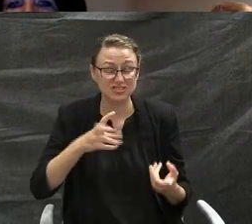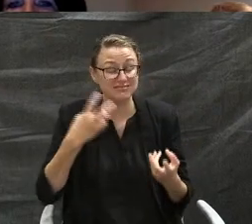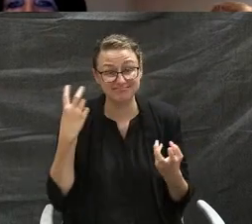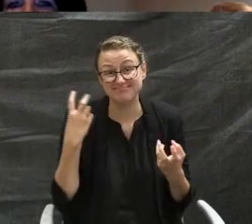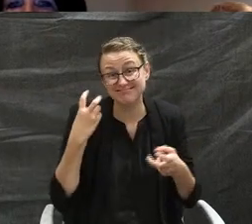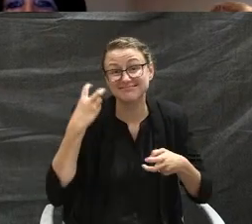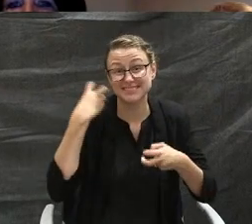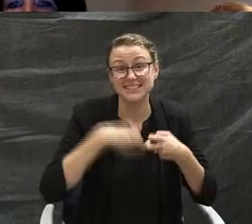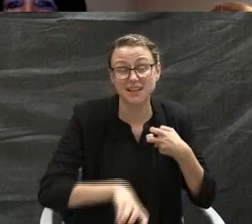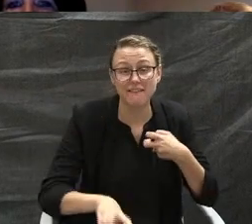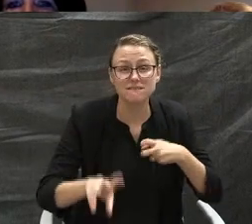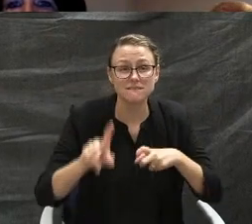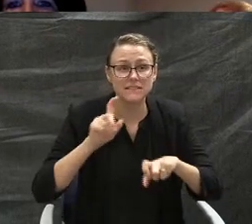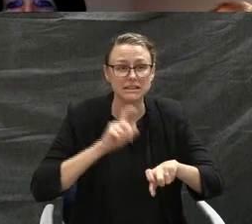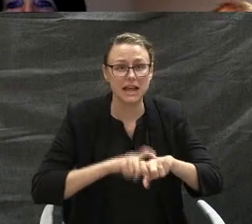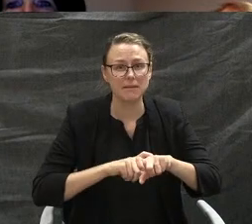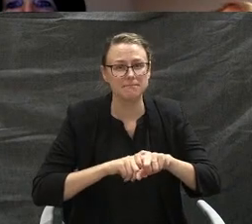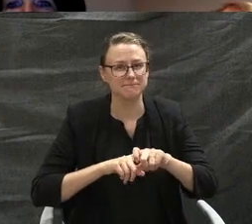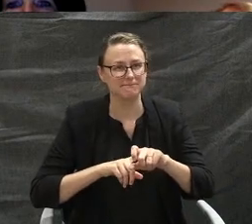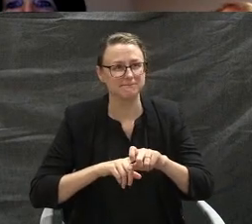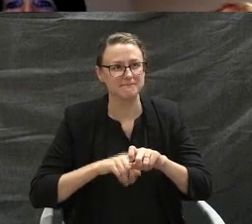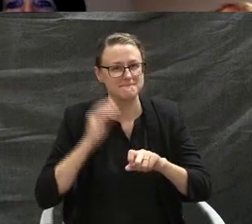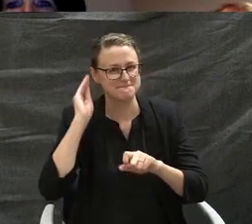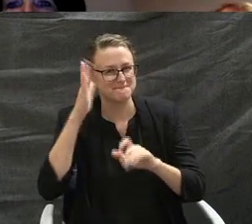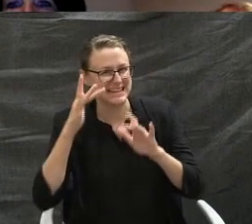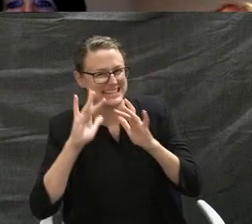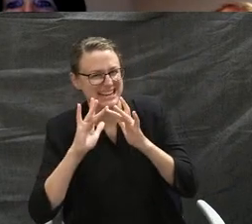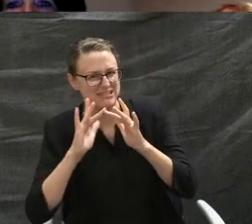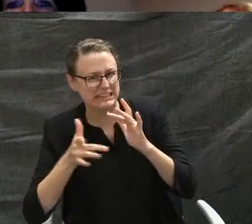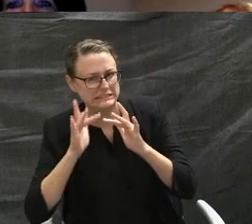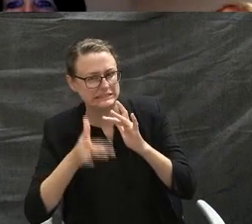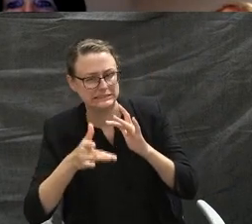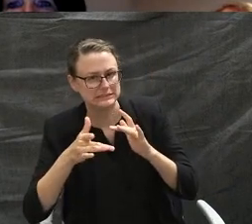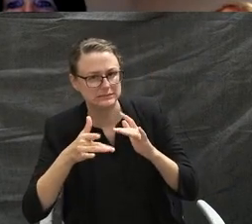to support? Elementary is to really get them on the right trajectory.